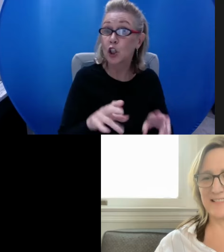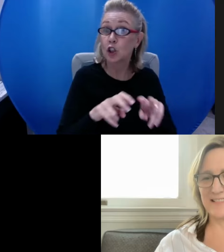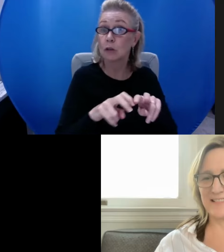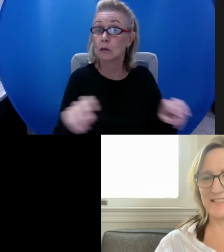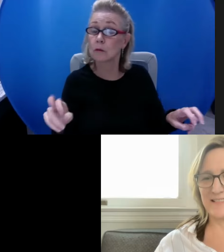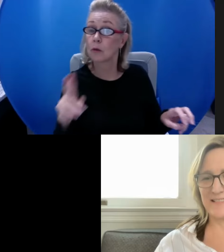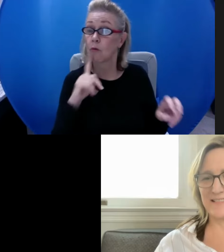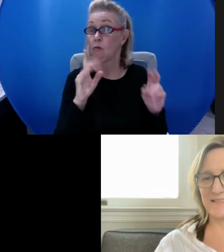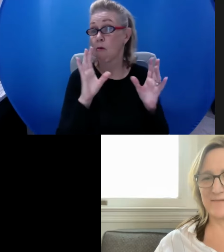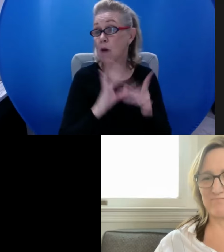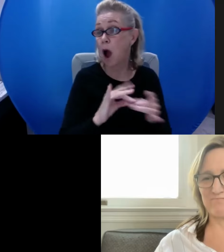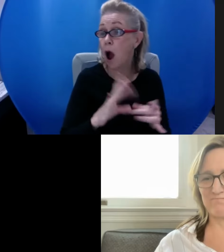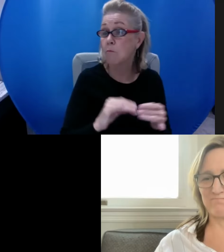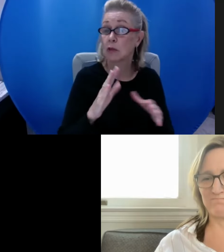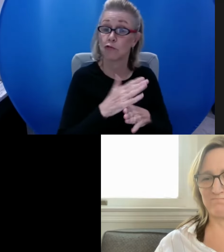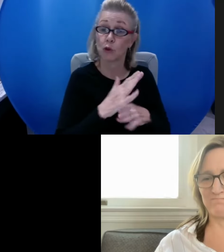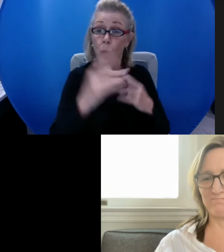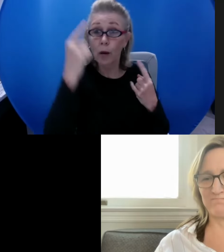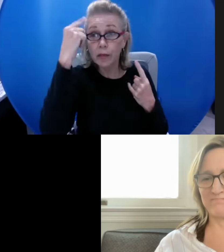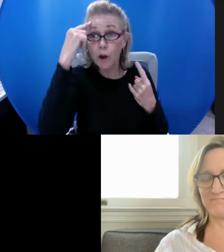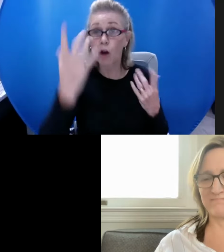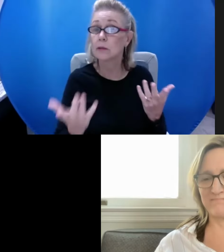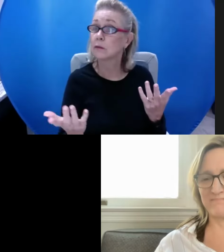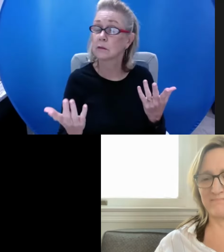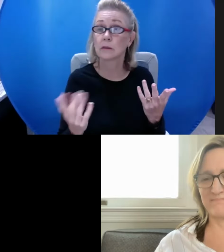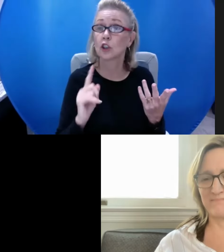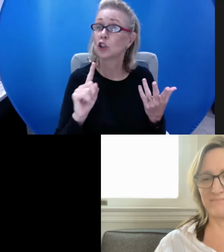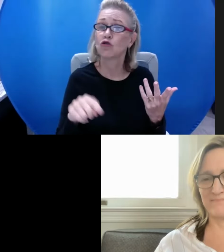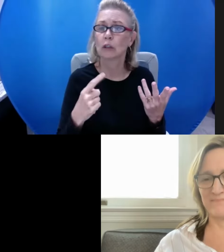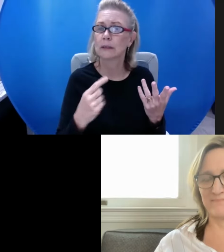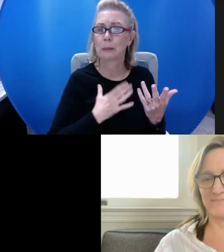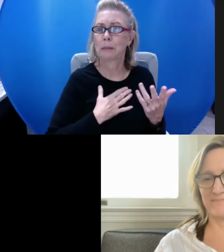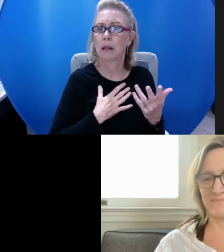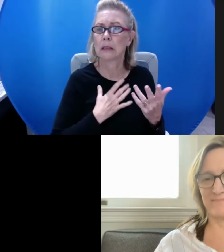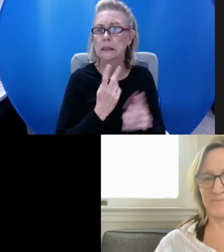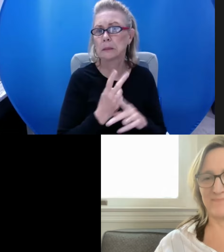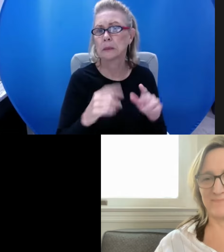your thoughts. Share your thoughts, you know, just please keep it less than like 30 seconds